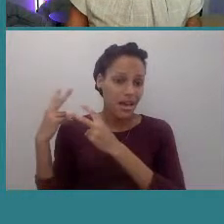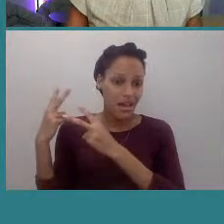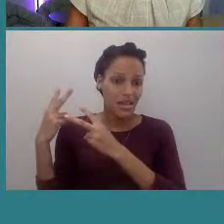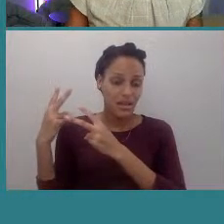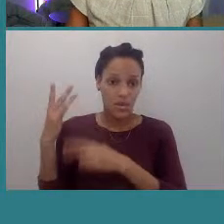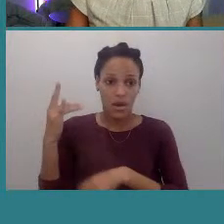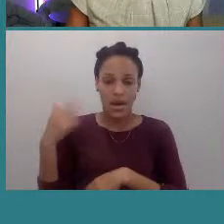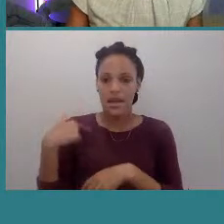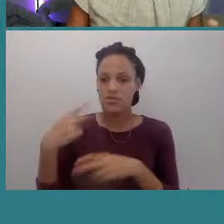that look like me.